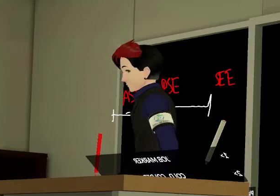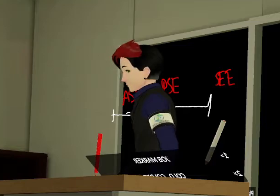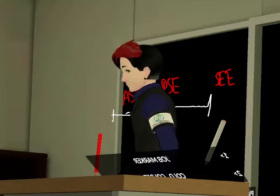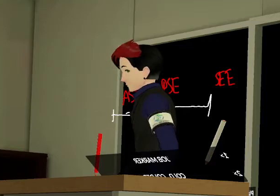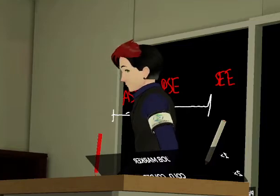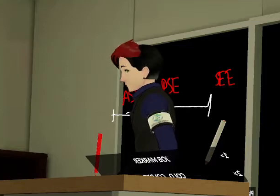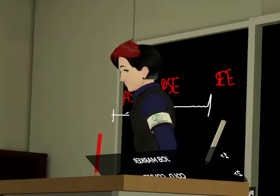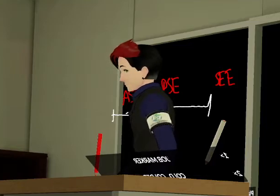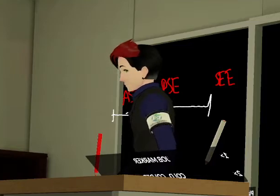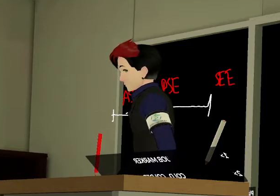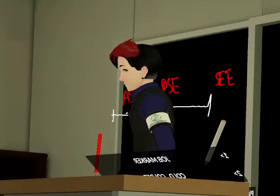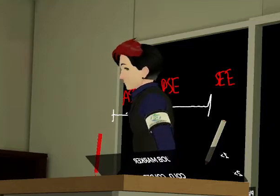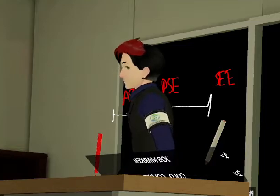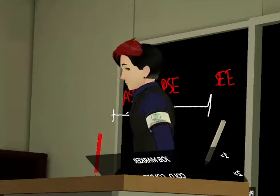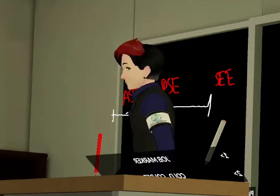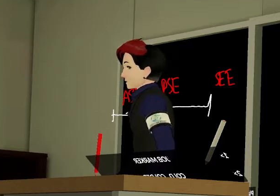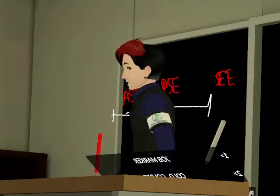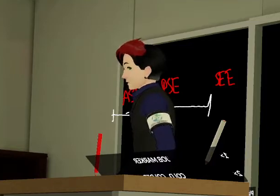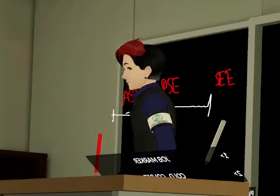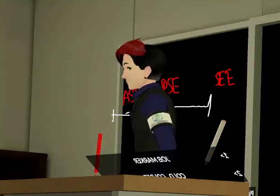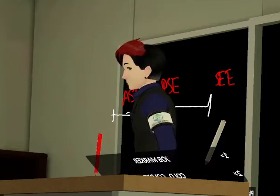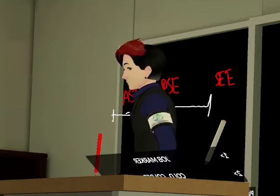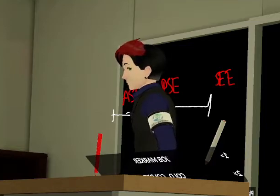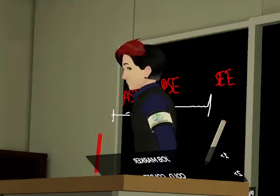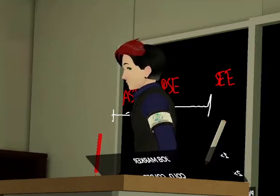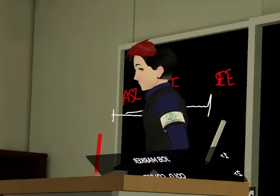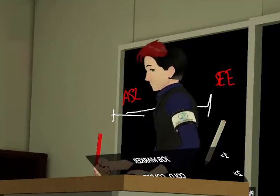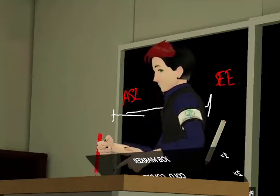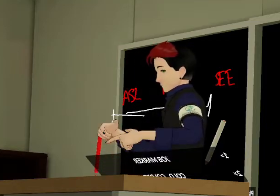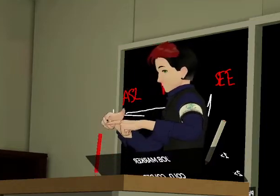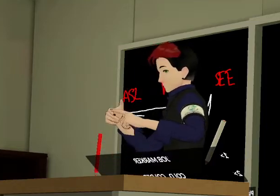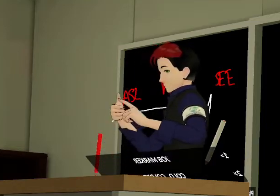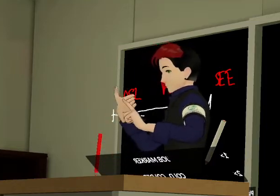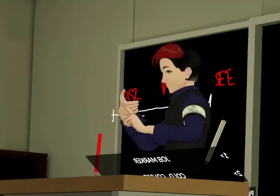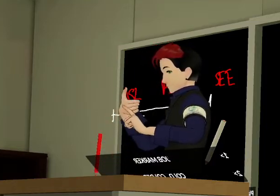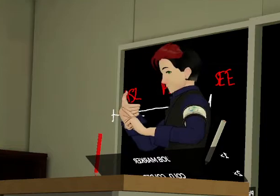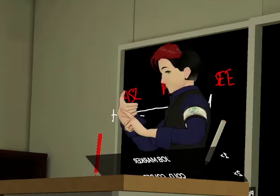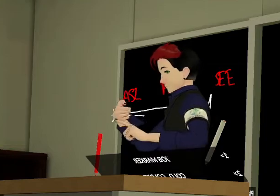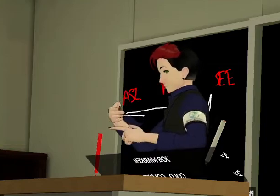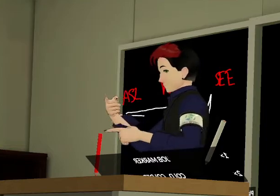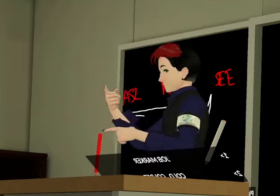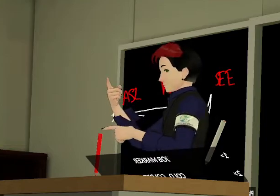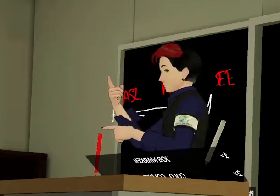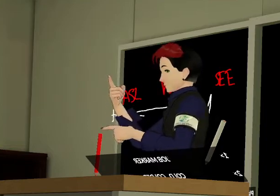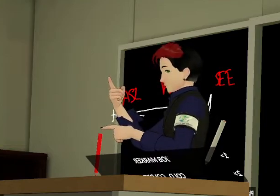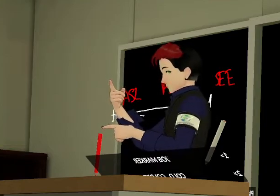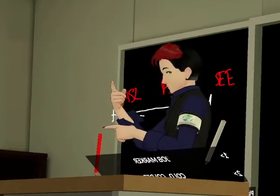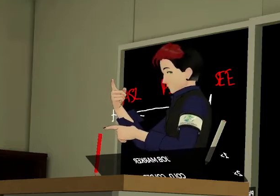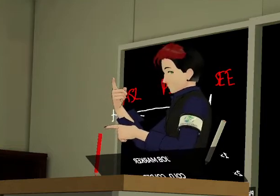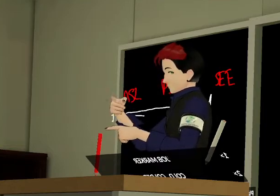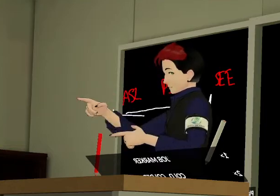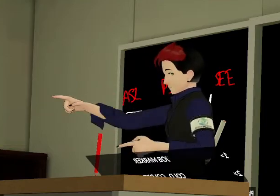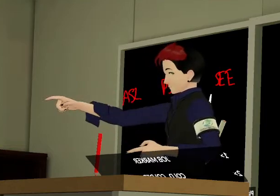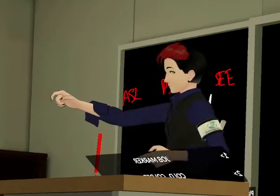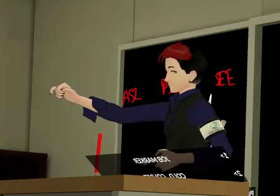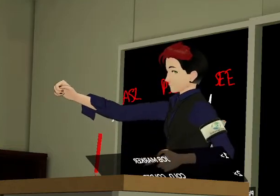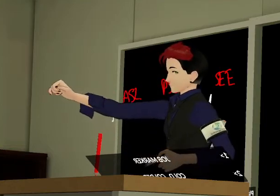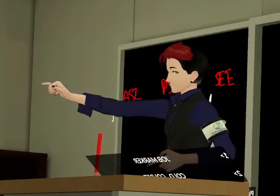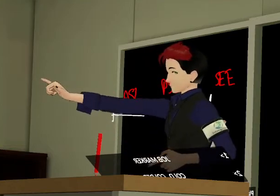Earth_ : were doing this am i correct on that i was i wasn't Earth_ : picking up itself or themselves